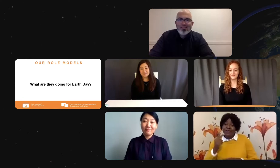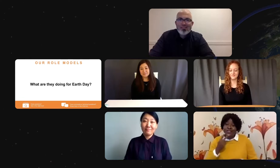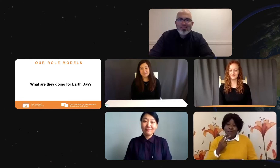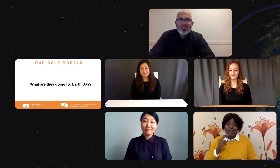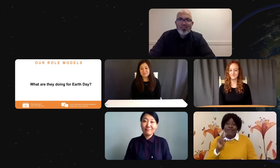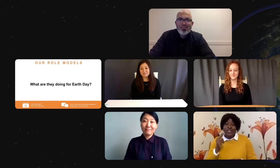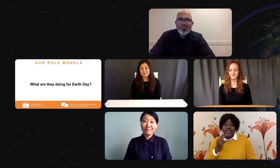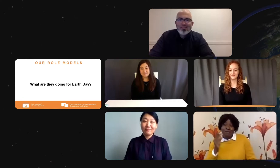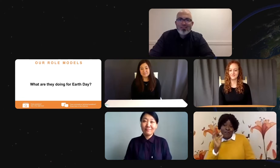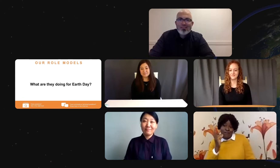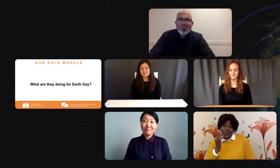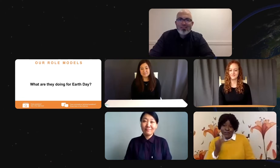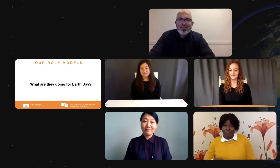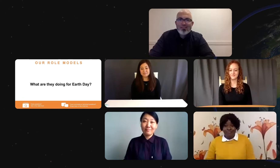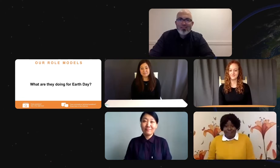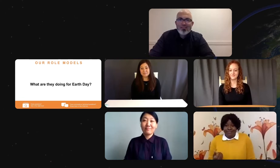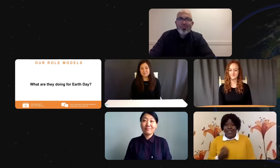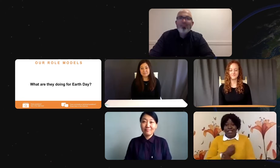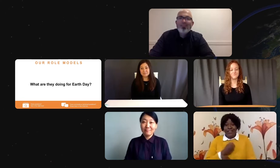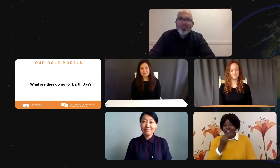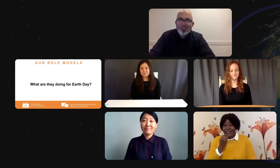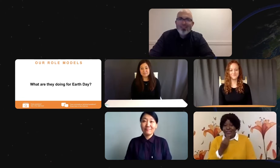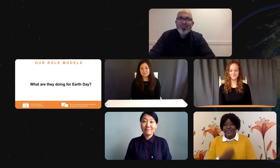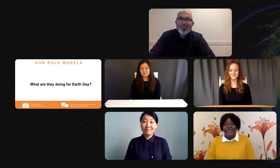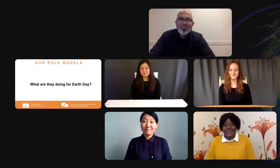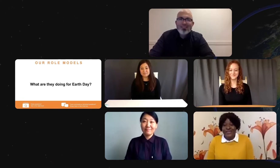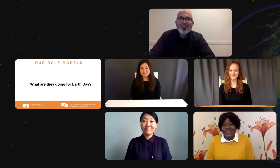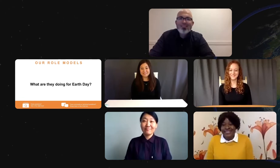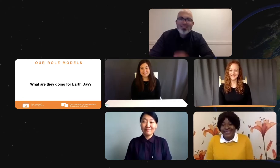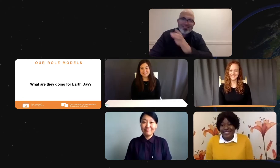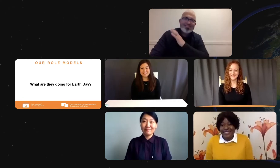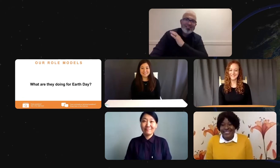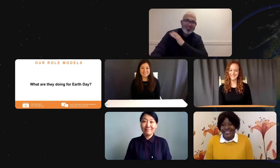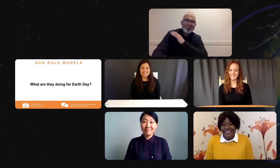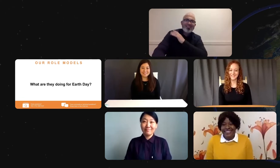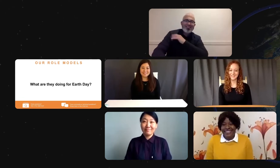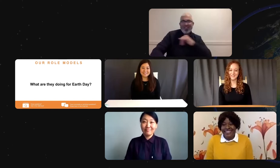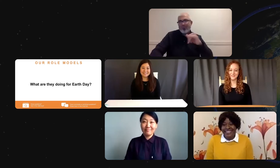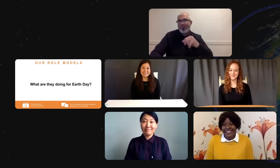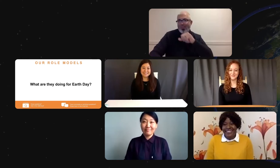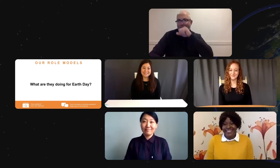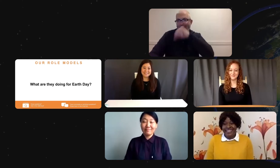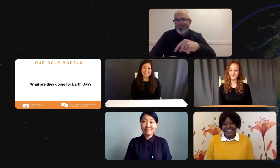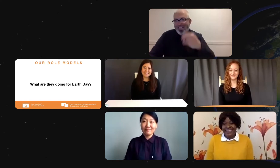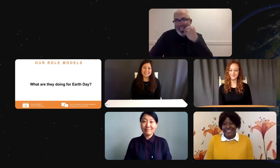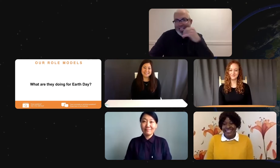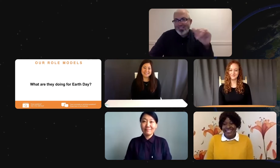Me too! I love eating, especially fresh fruits and vegetables.